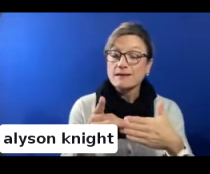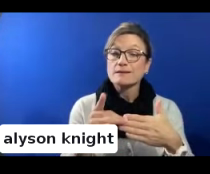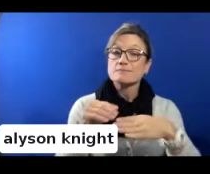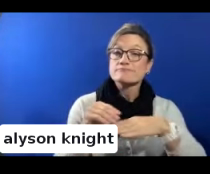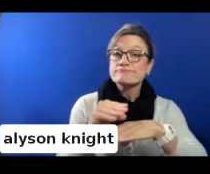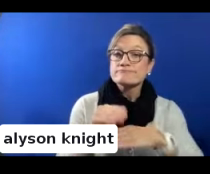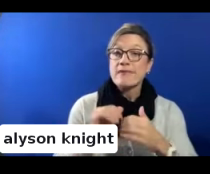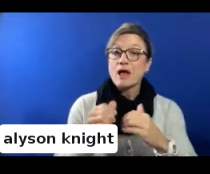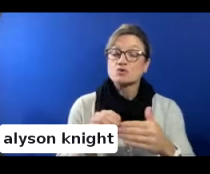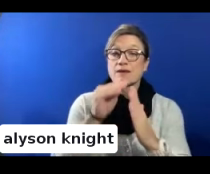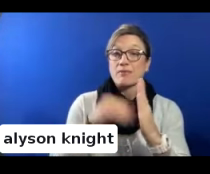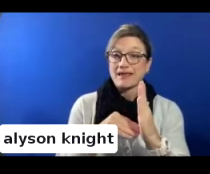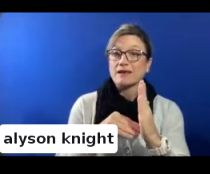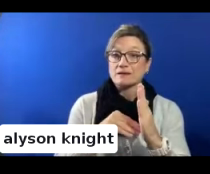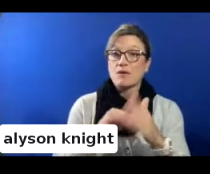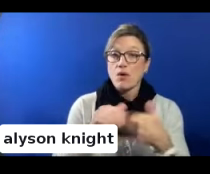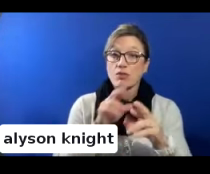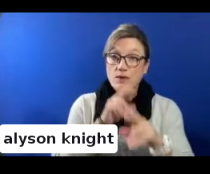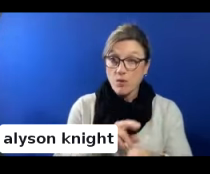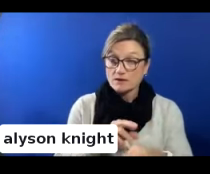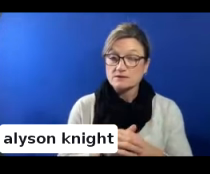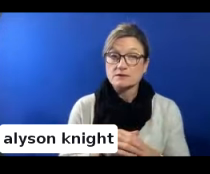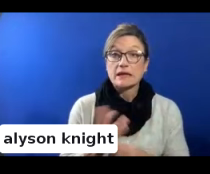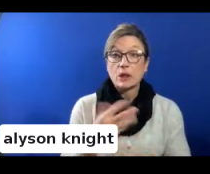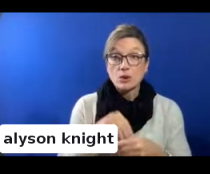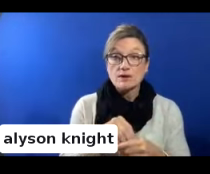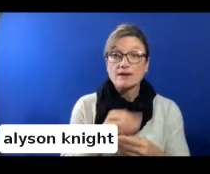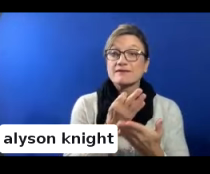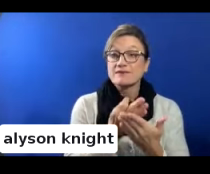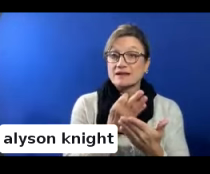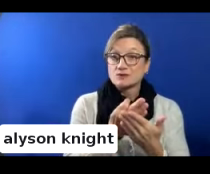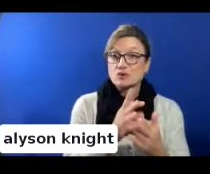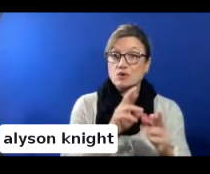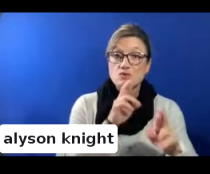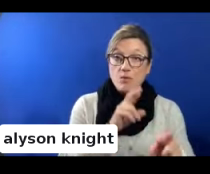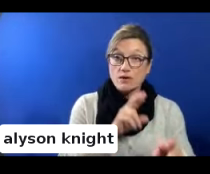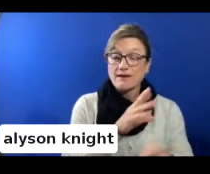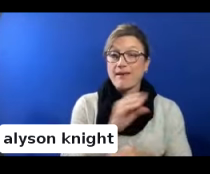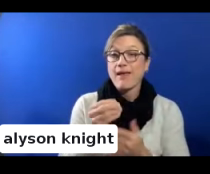required reports, including financial reporting and budget revisions